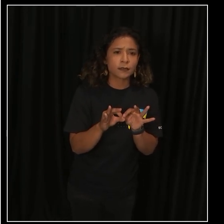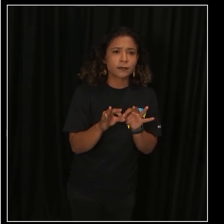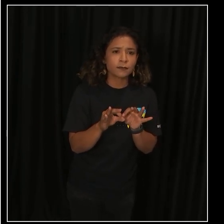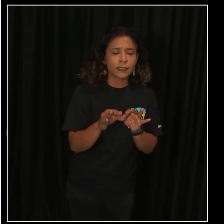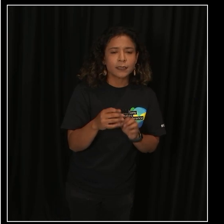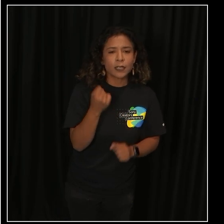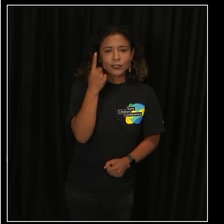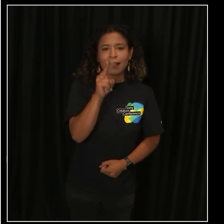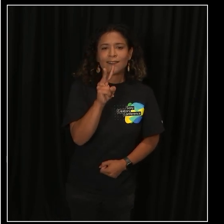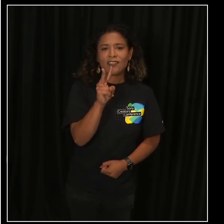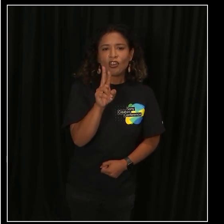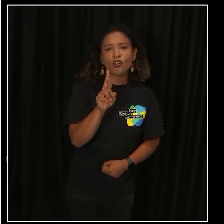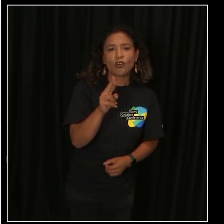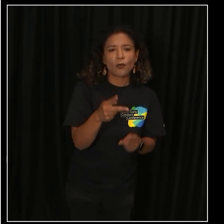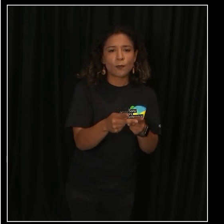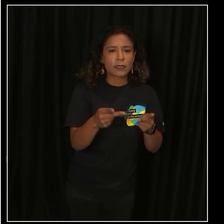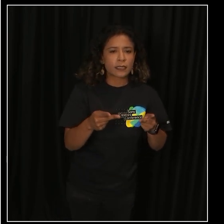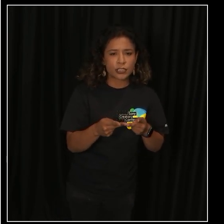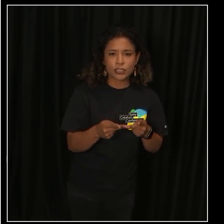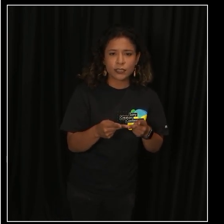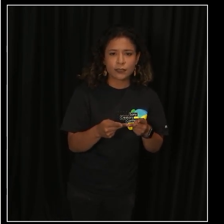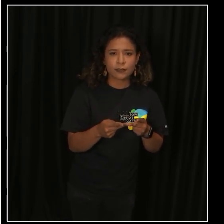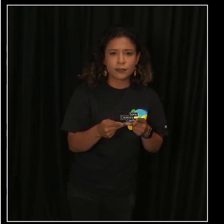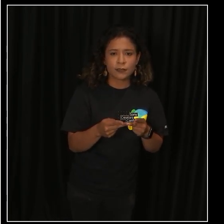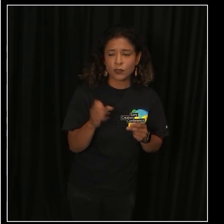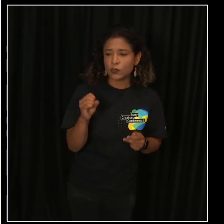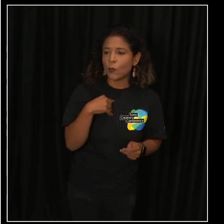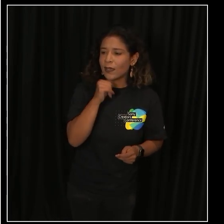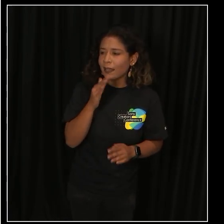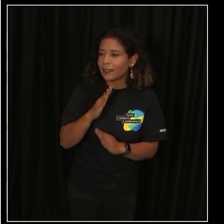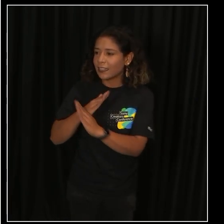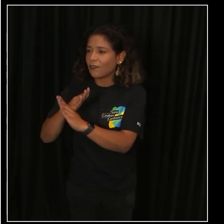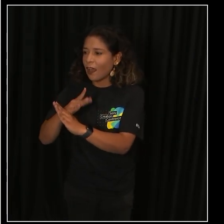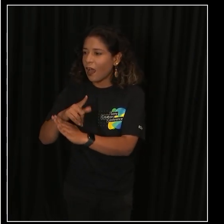So that it will not interfere with other 3D objects.